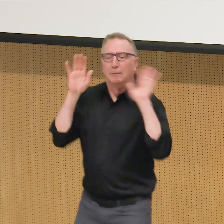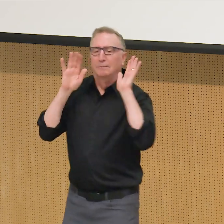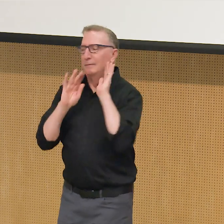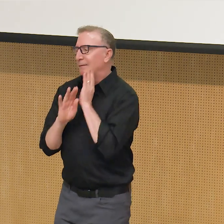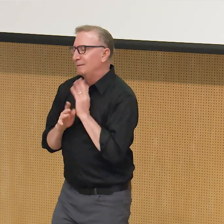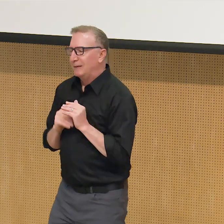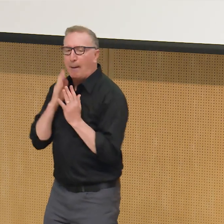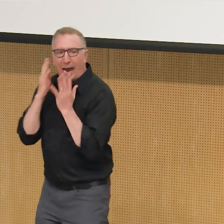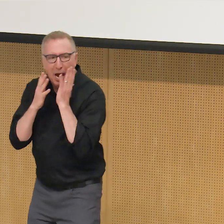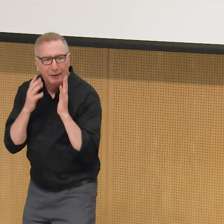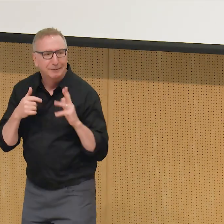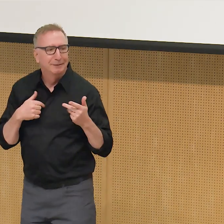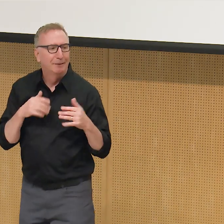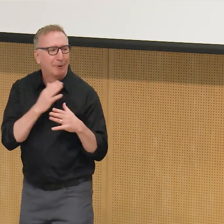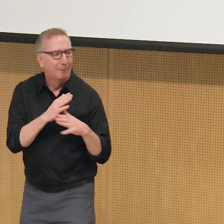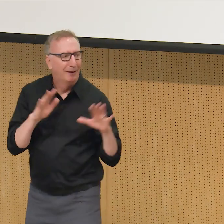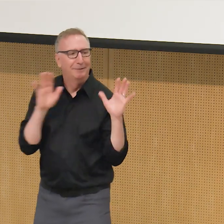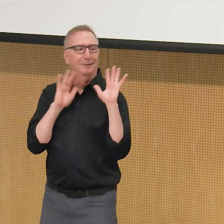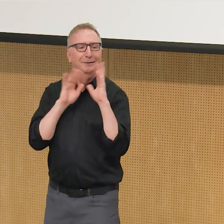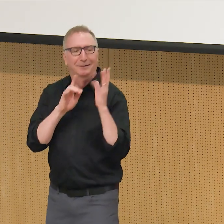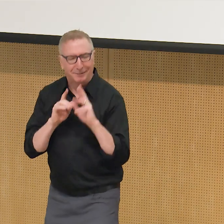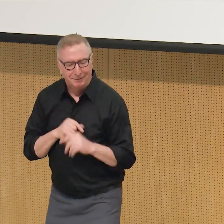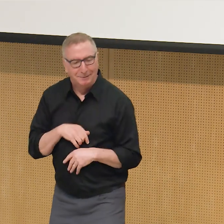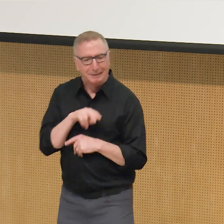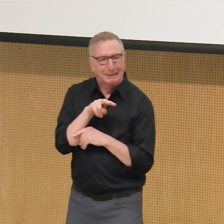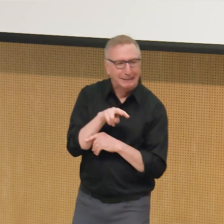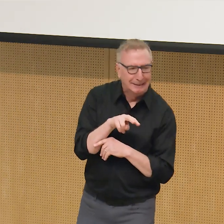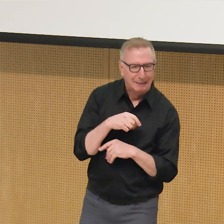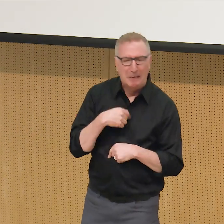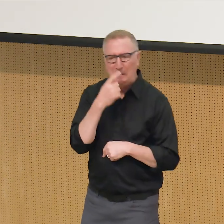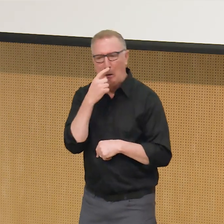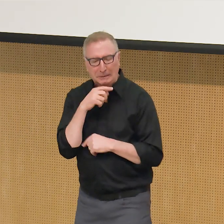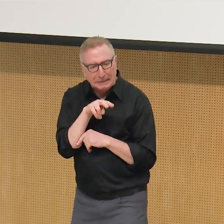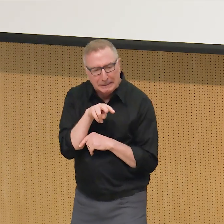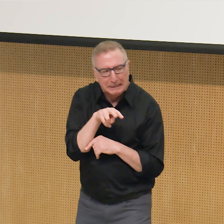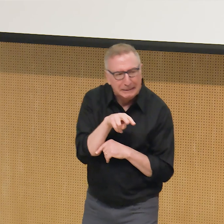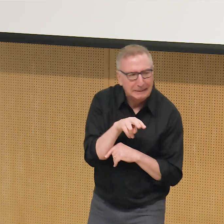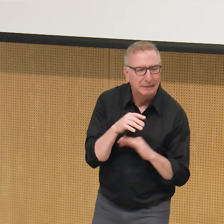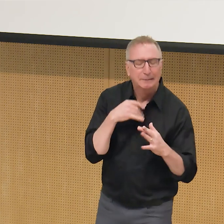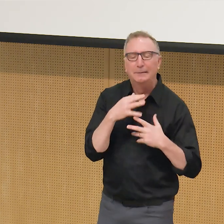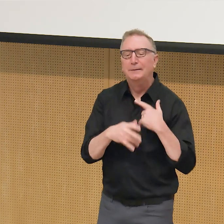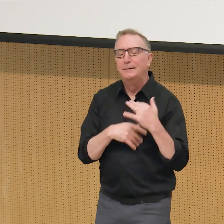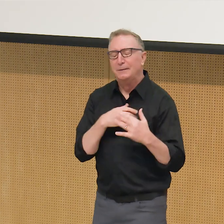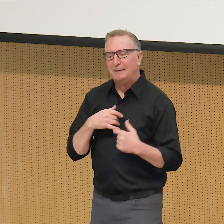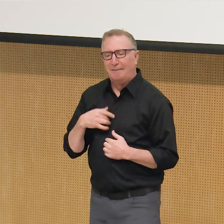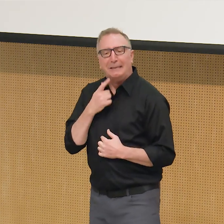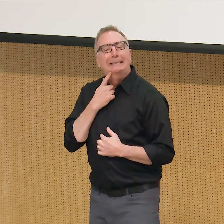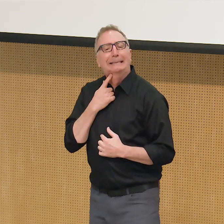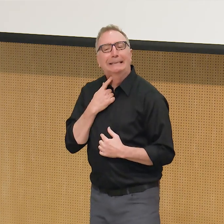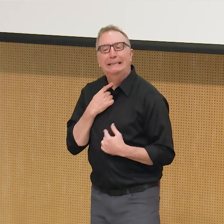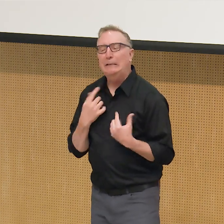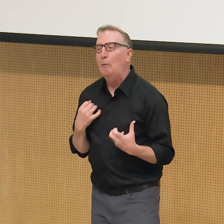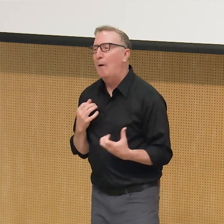and the Deaf people would ask me what I was doing. Like "No, no, I'm not doing anything. I'm sorry." But I was always keeping my eye on what was going on.